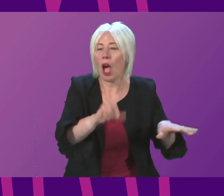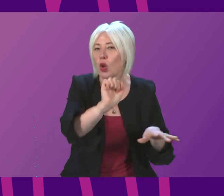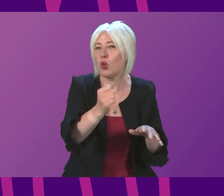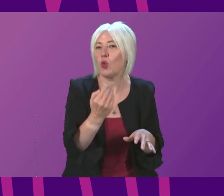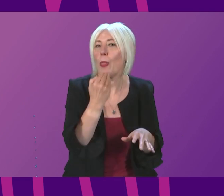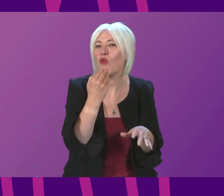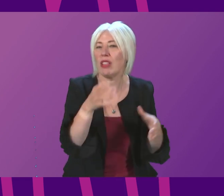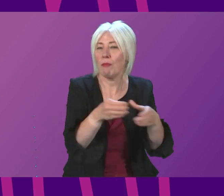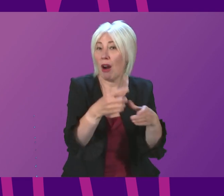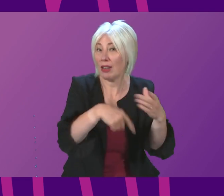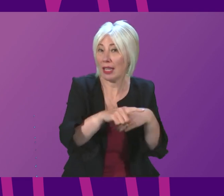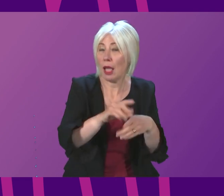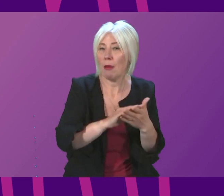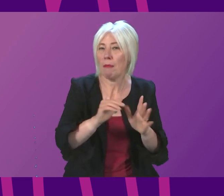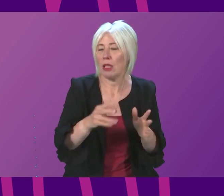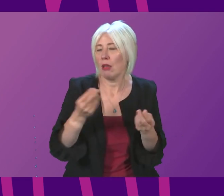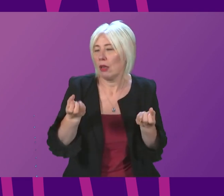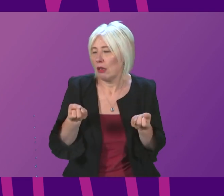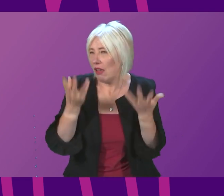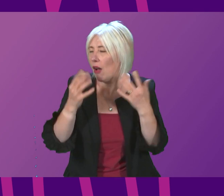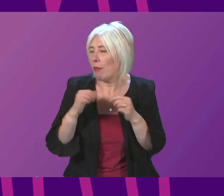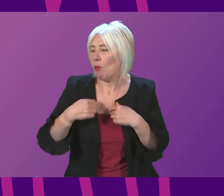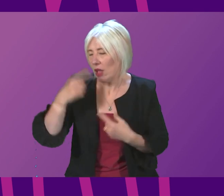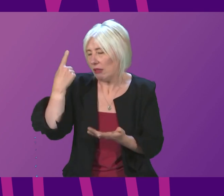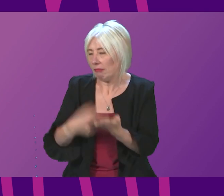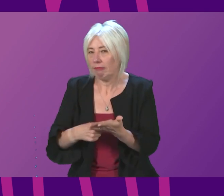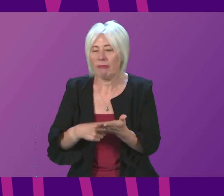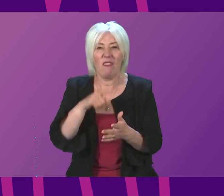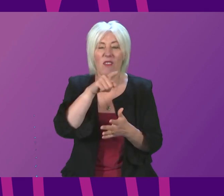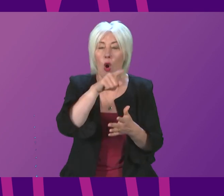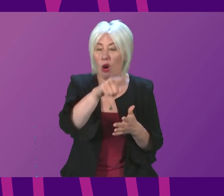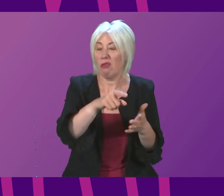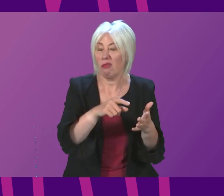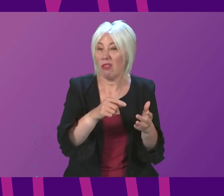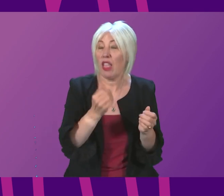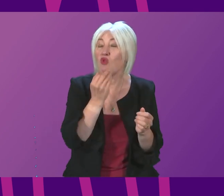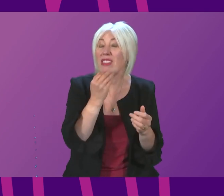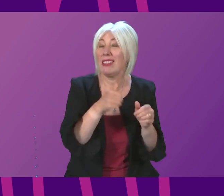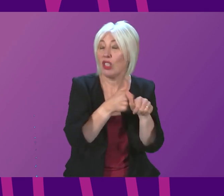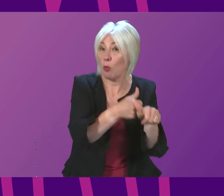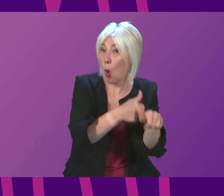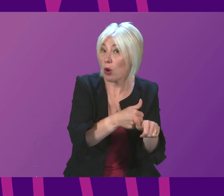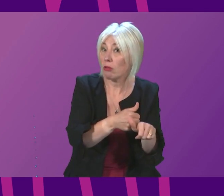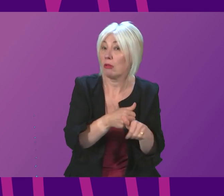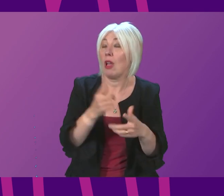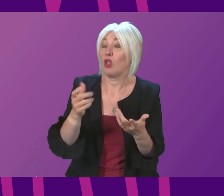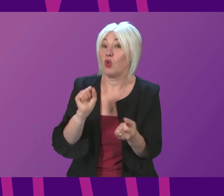she will pay for them propping up the Scottish National Party’s plan for an illegal wildcat referendum next October?